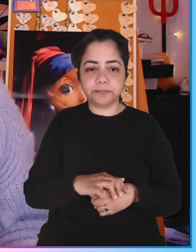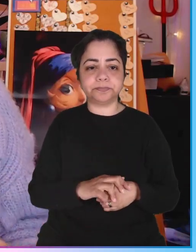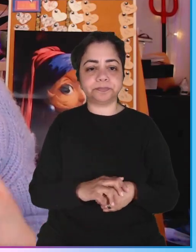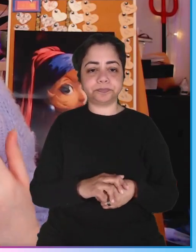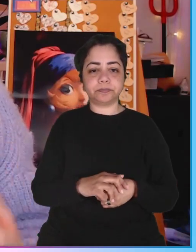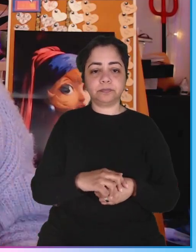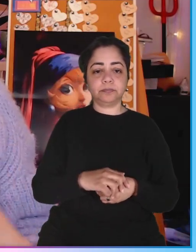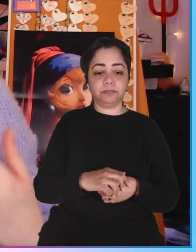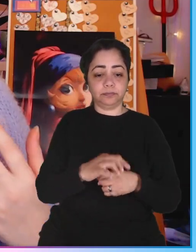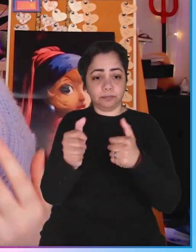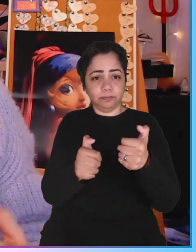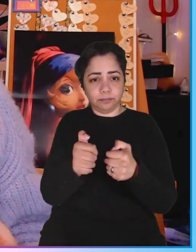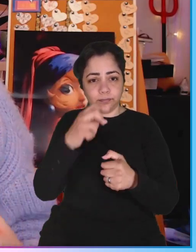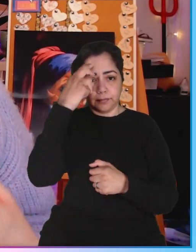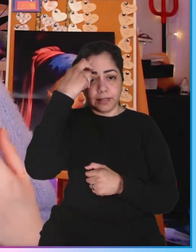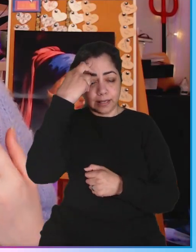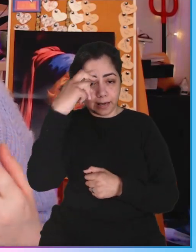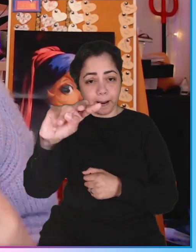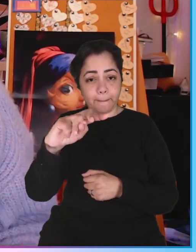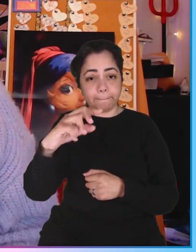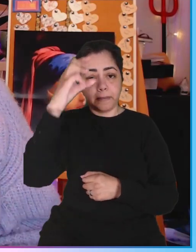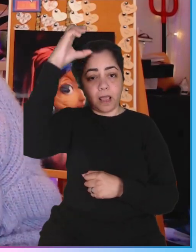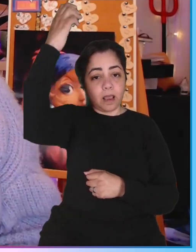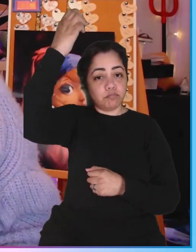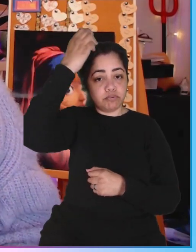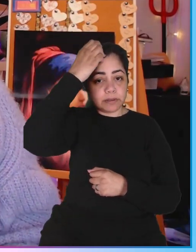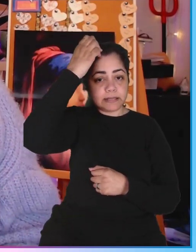and is always able to progress in the story.